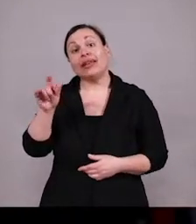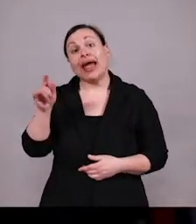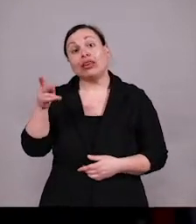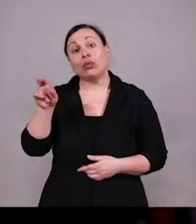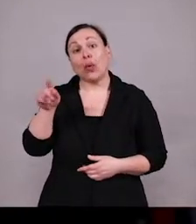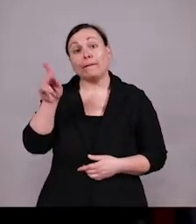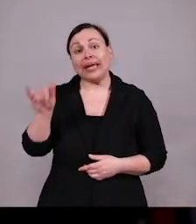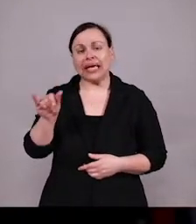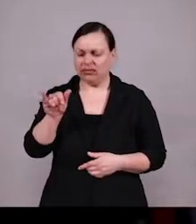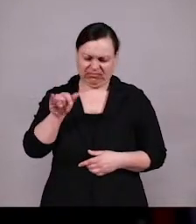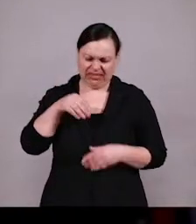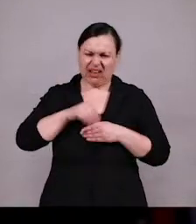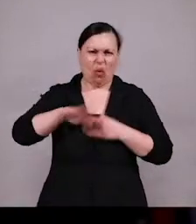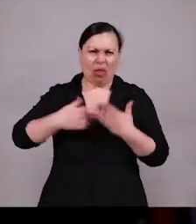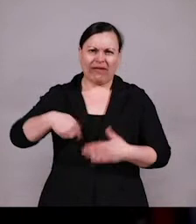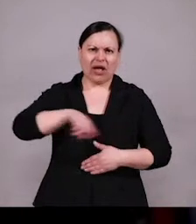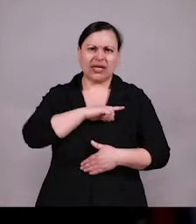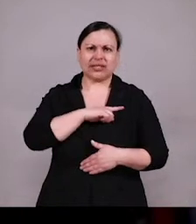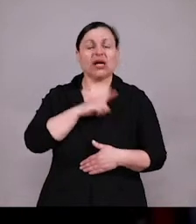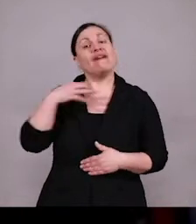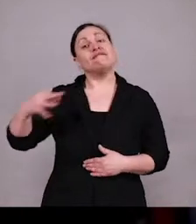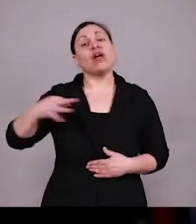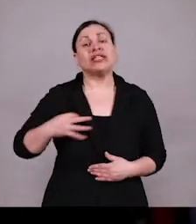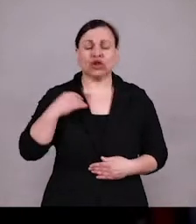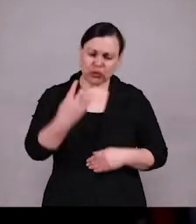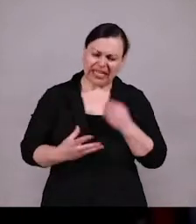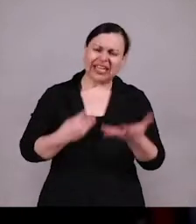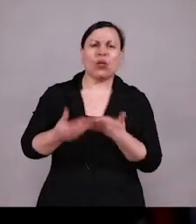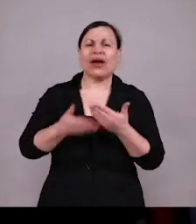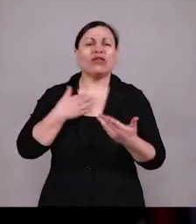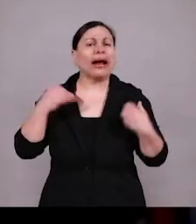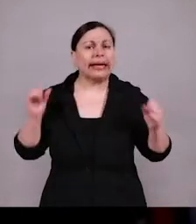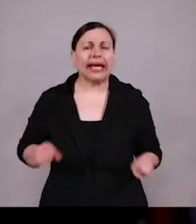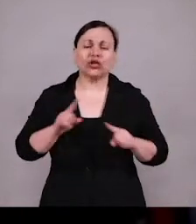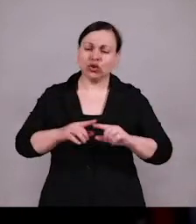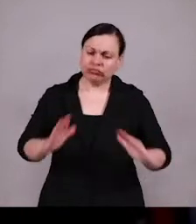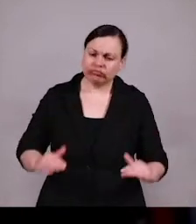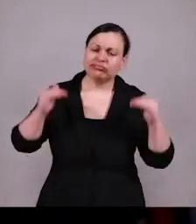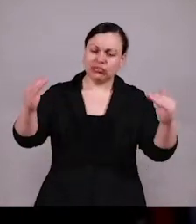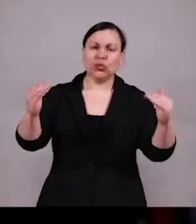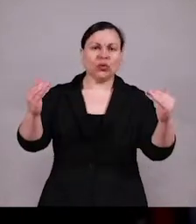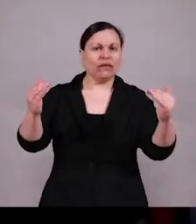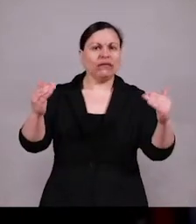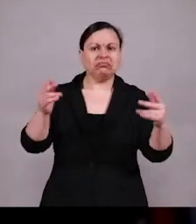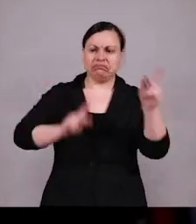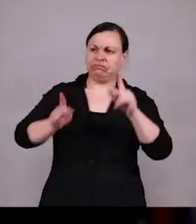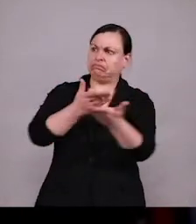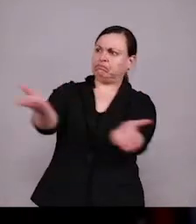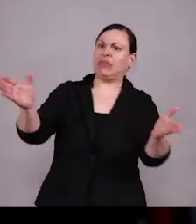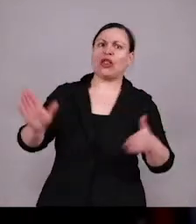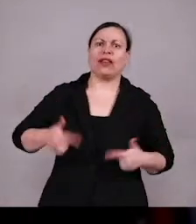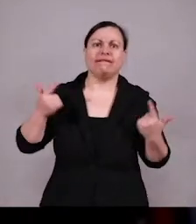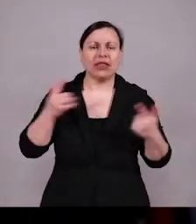in all of us - a voluntary giving of what is within our means to advance the public good. But it's not